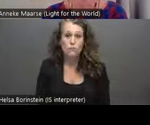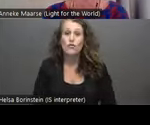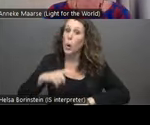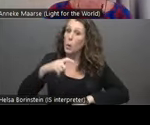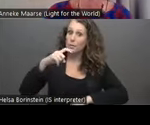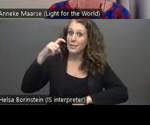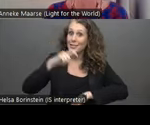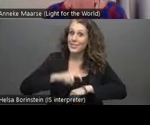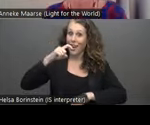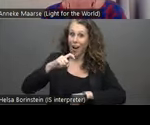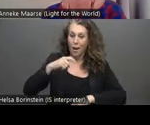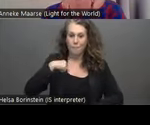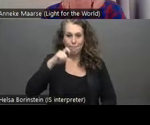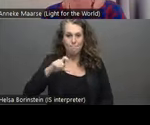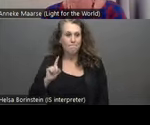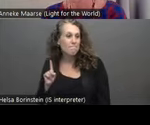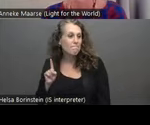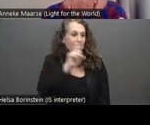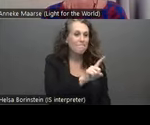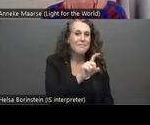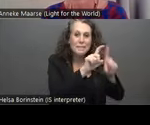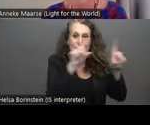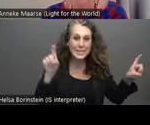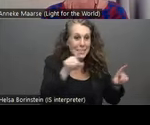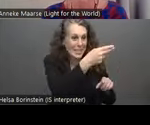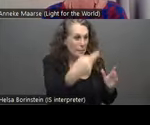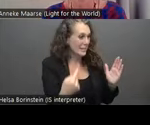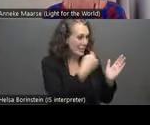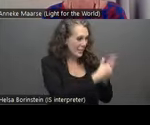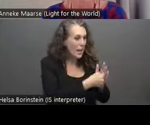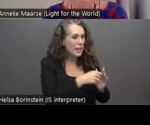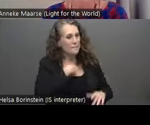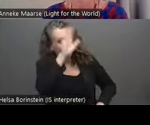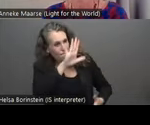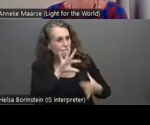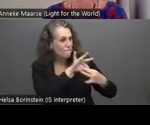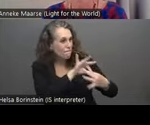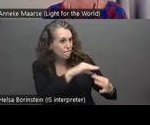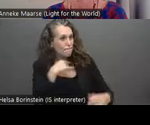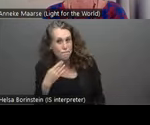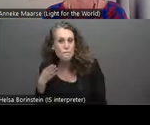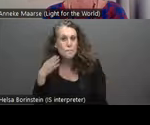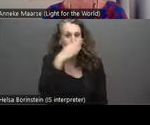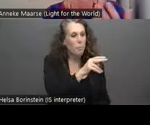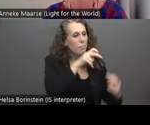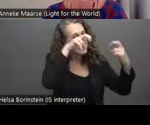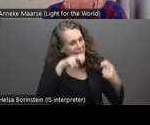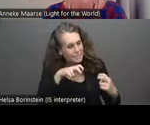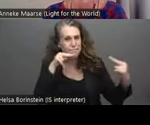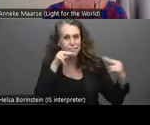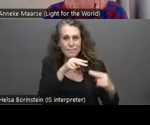example, the HR manager or other staff of the company. First of all, they have to understand